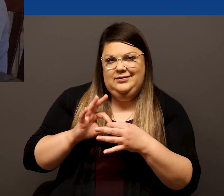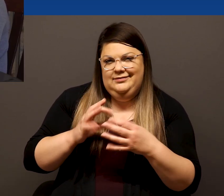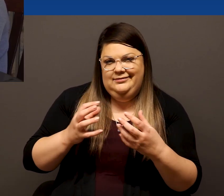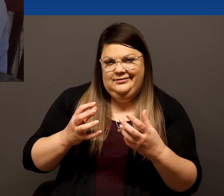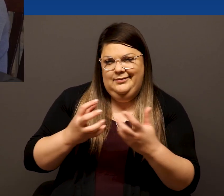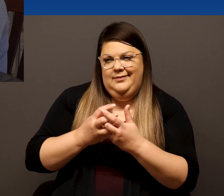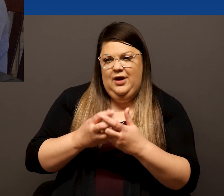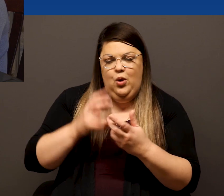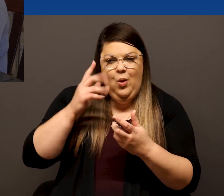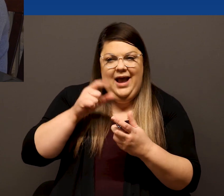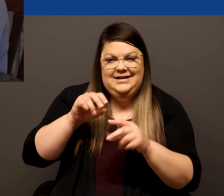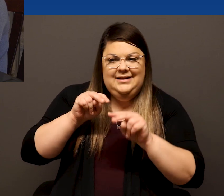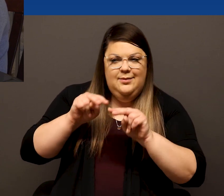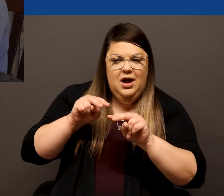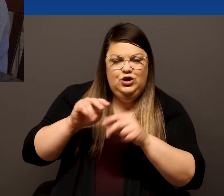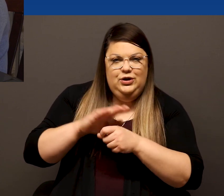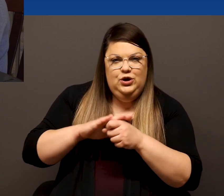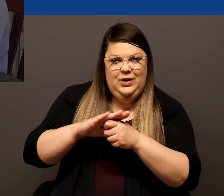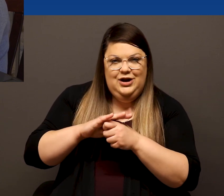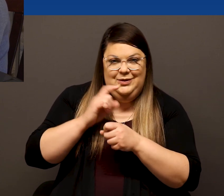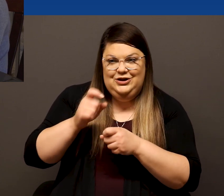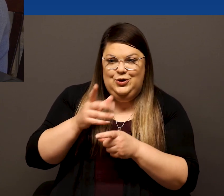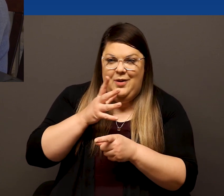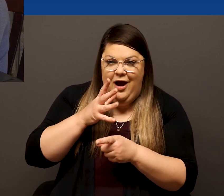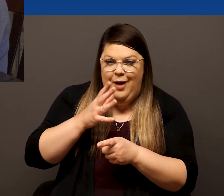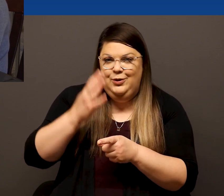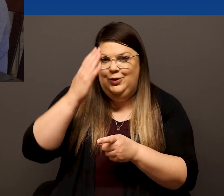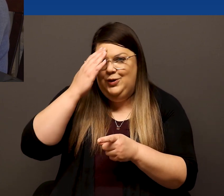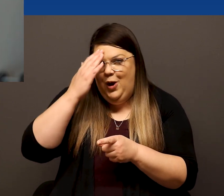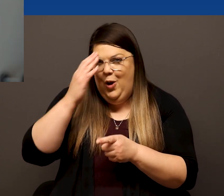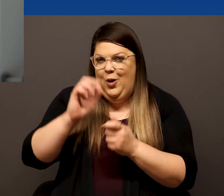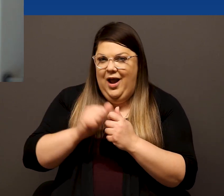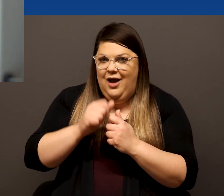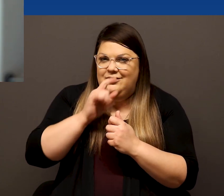in the monitoring range because, right, you're his mom, you're with him all the time and so you know what he wants,